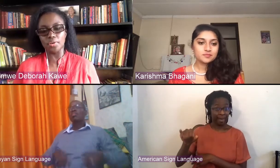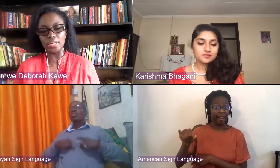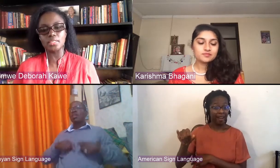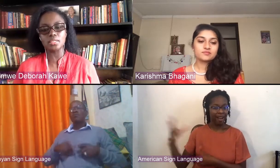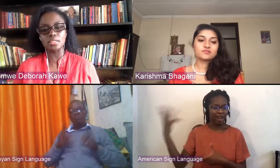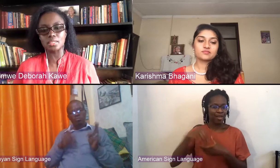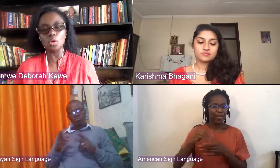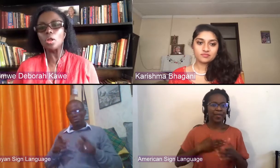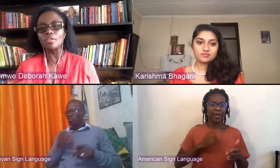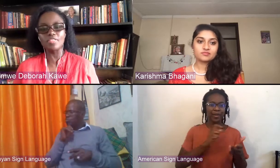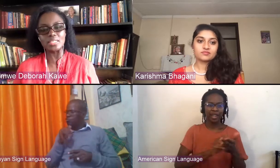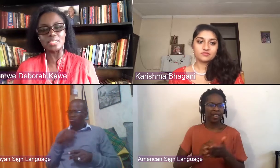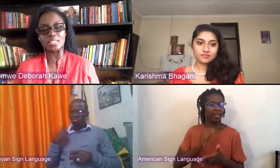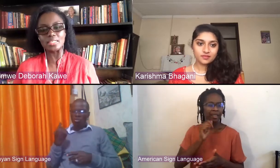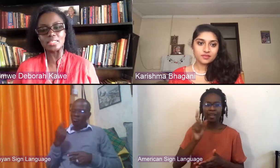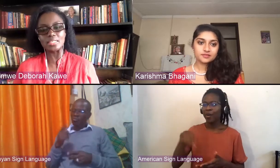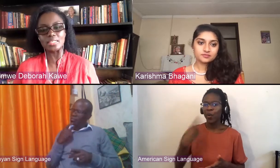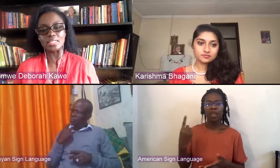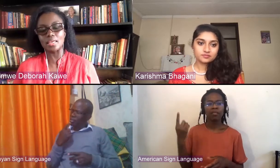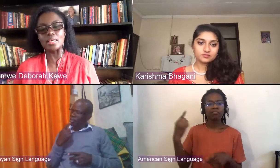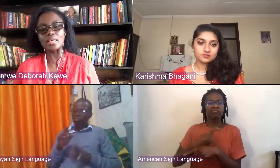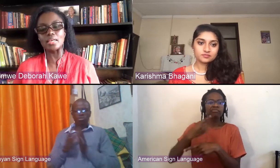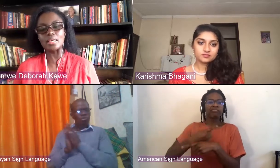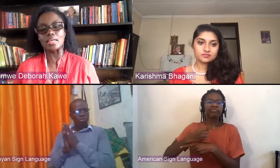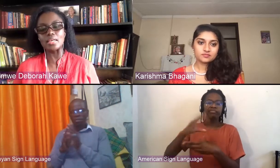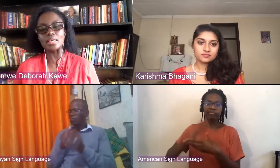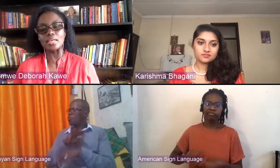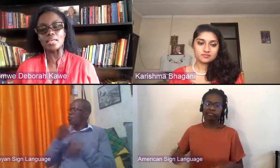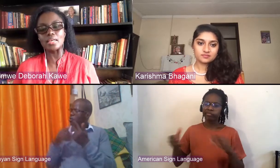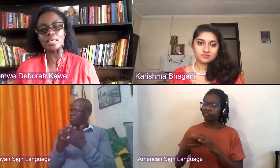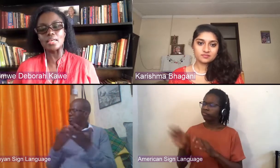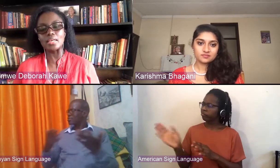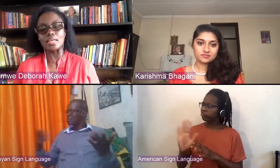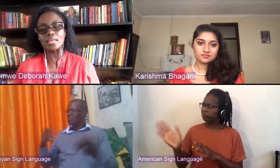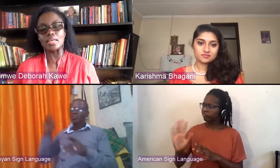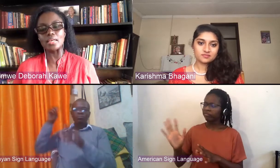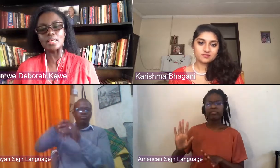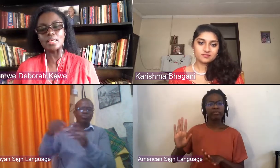it's all of these things that make African folklore so rich.